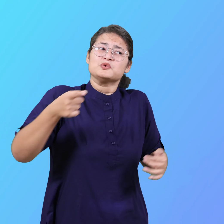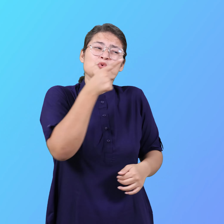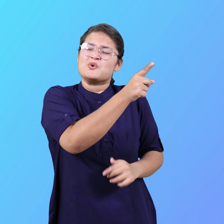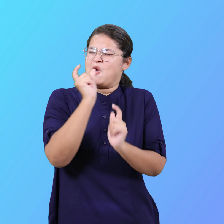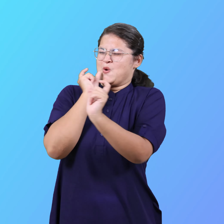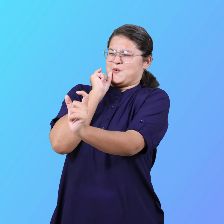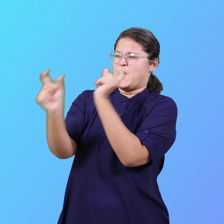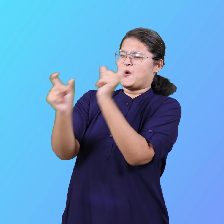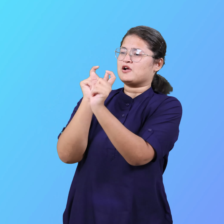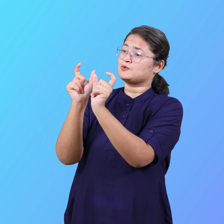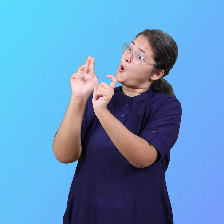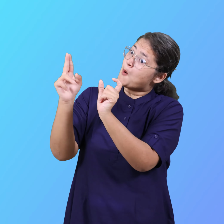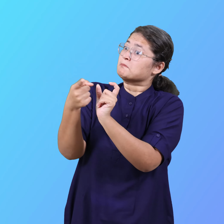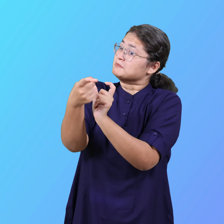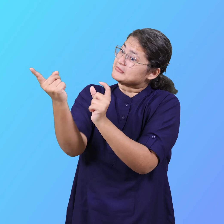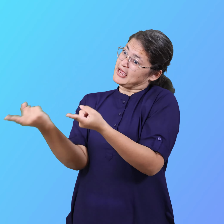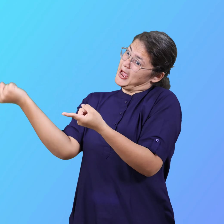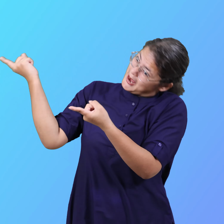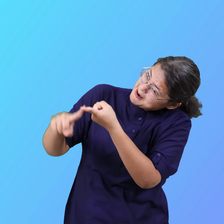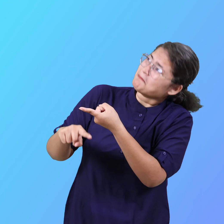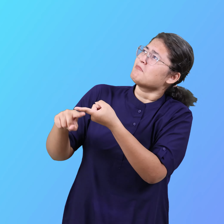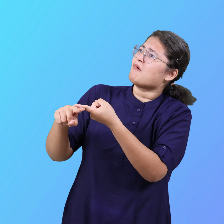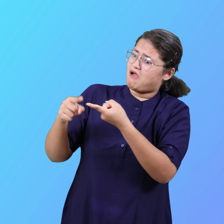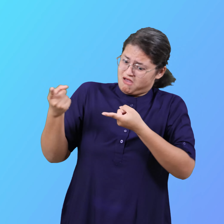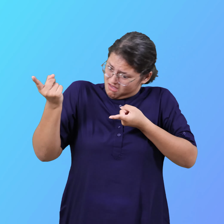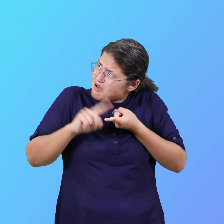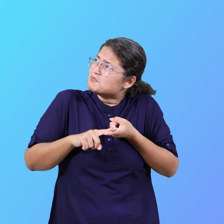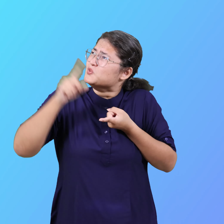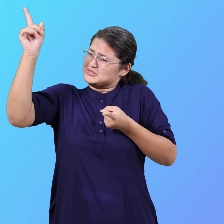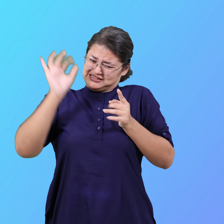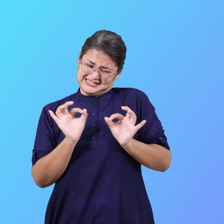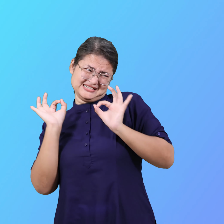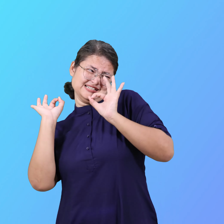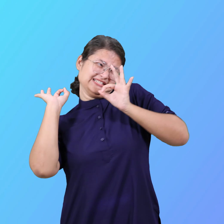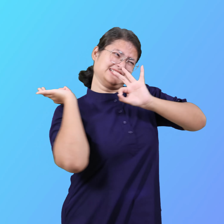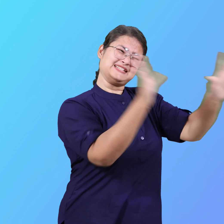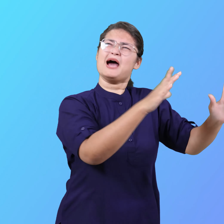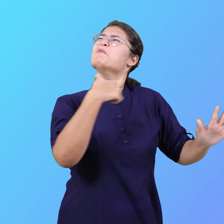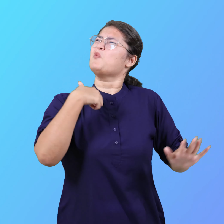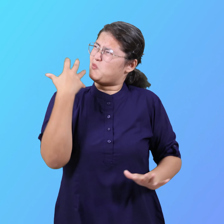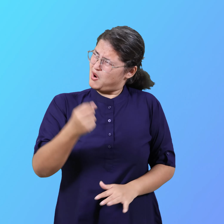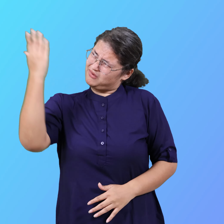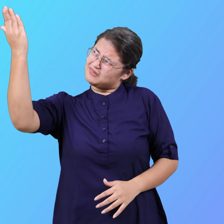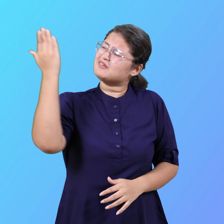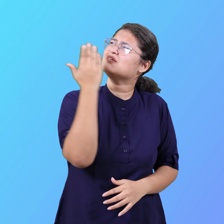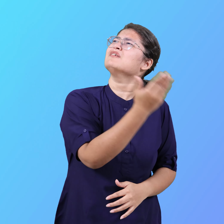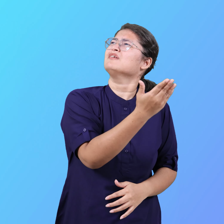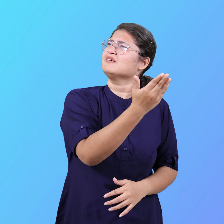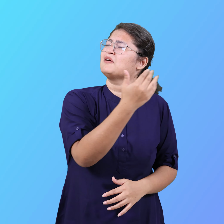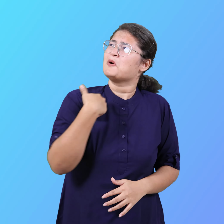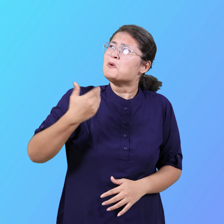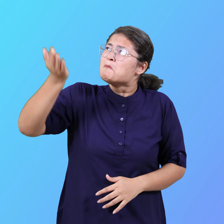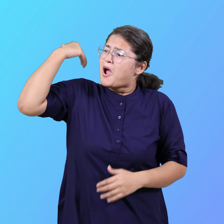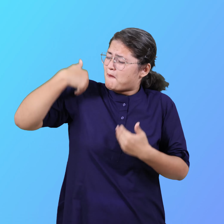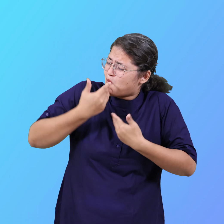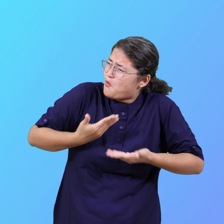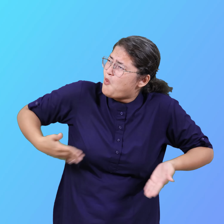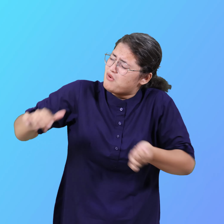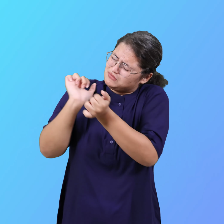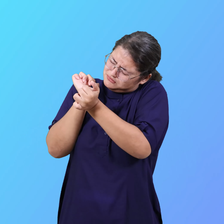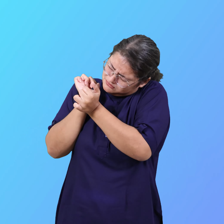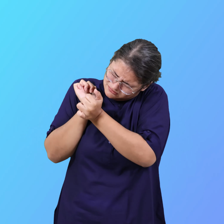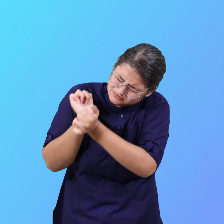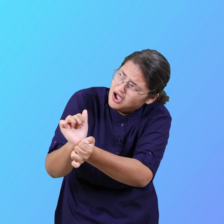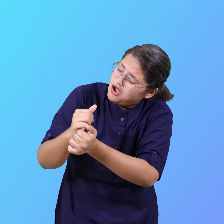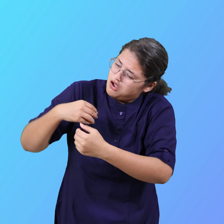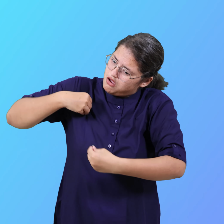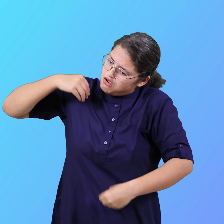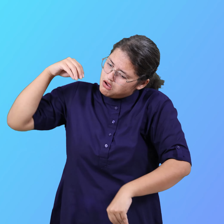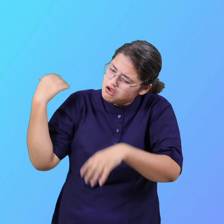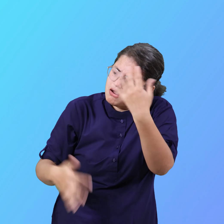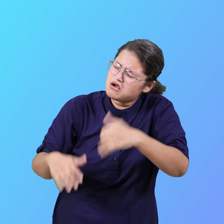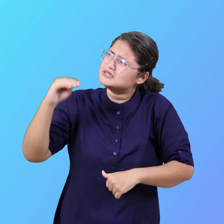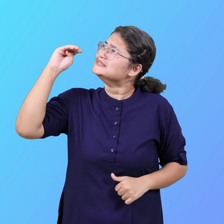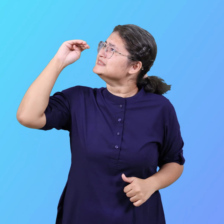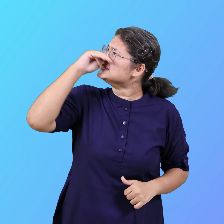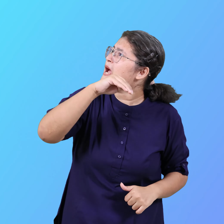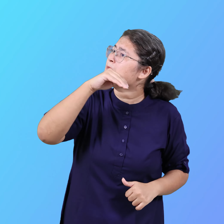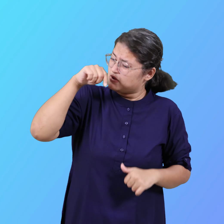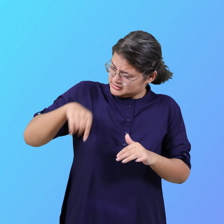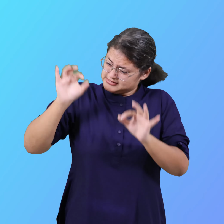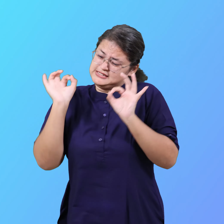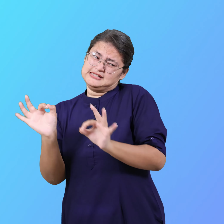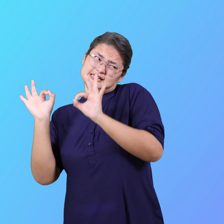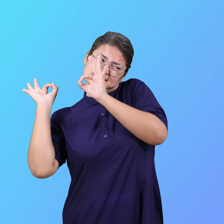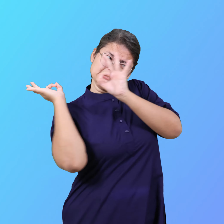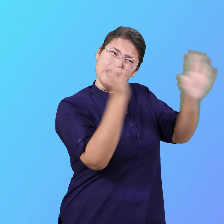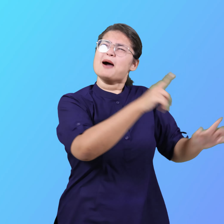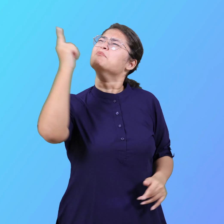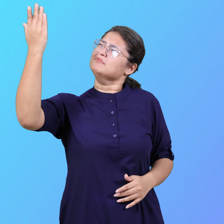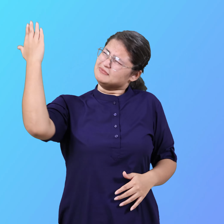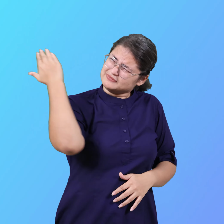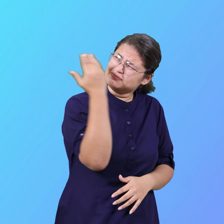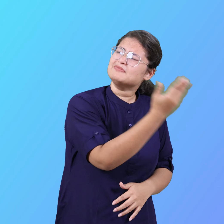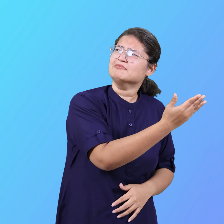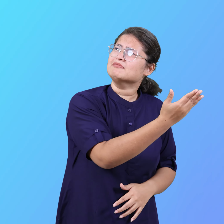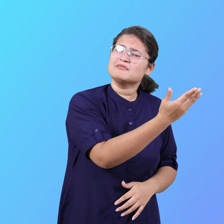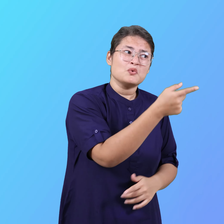Make the bad things they are wishing for us happen to them. Make them suffer the shame we have had by being taken away as captives.